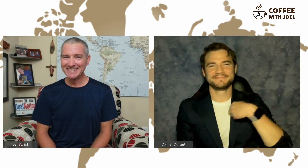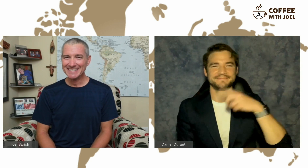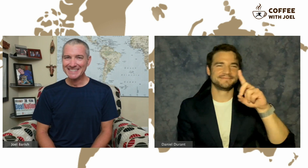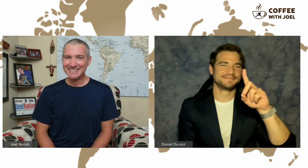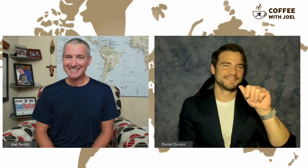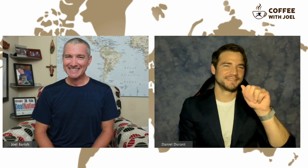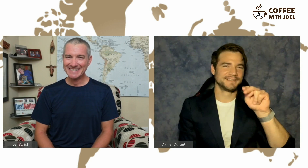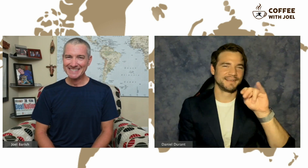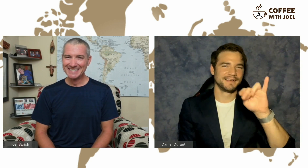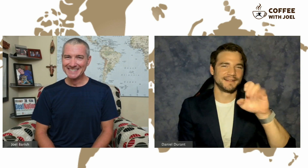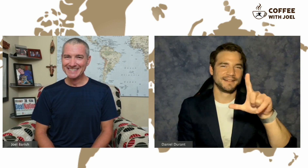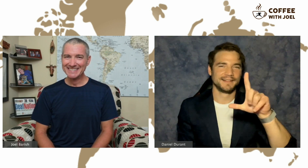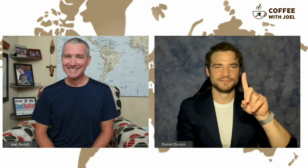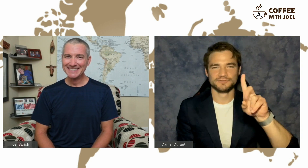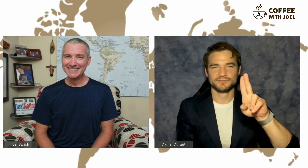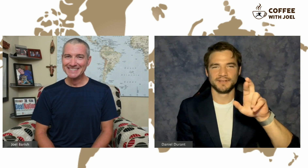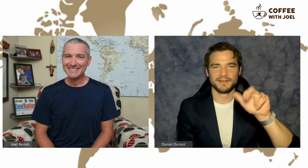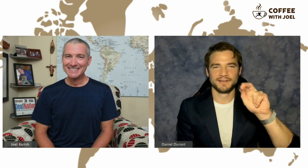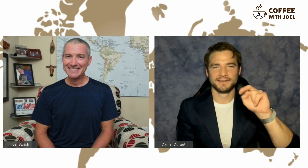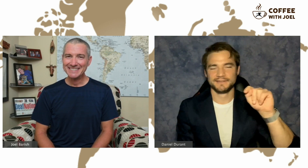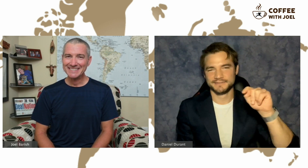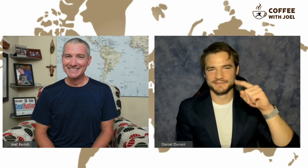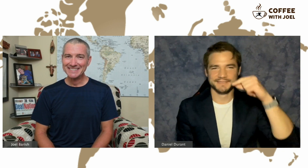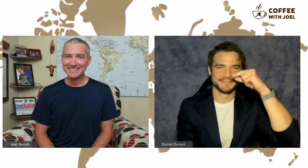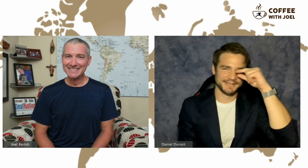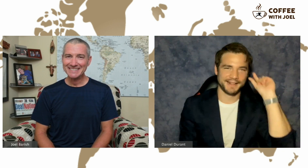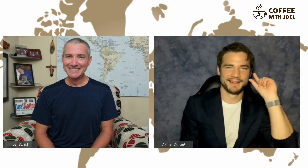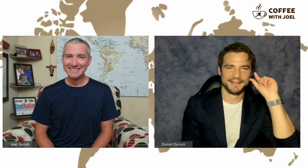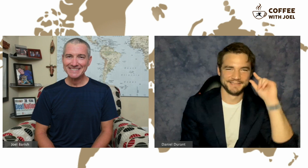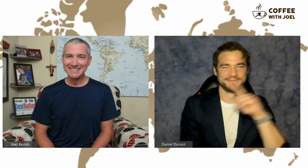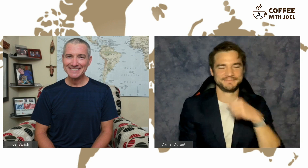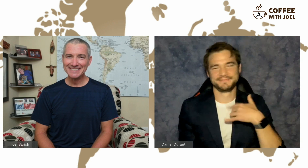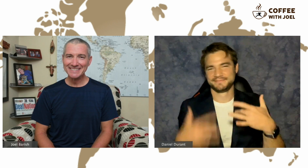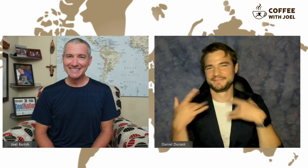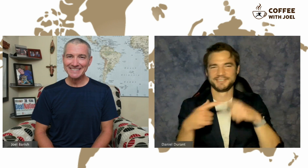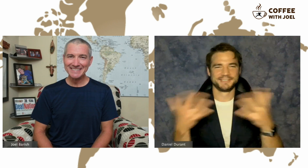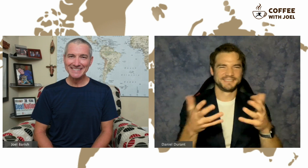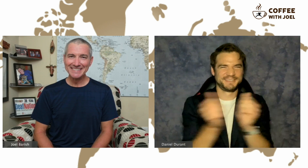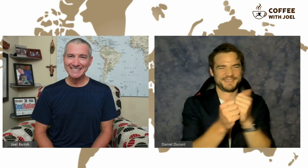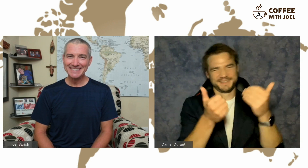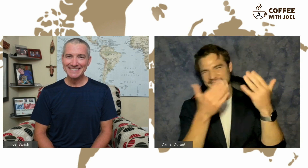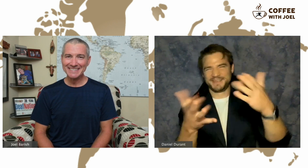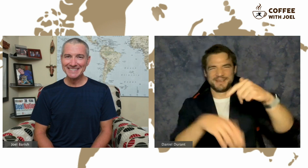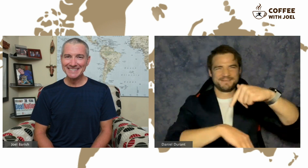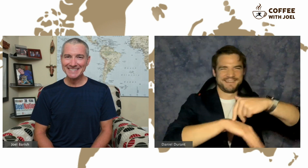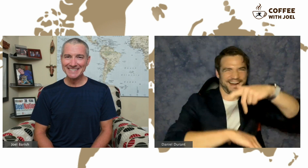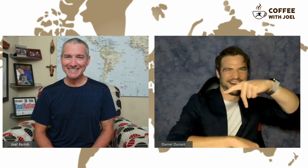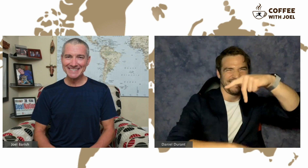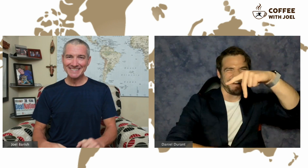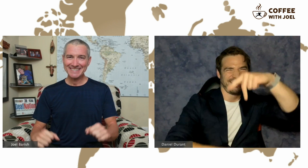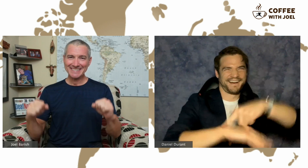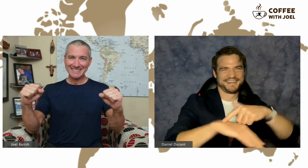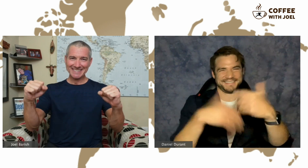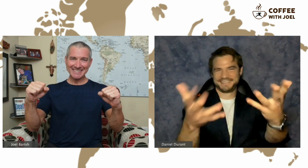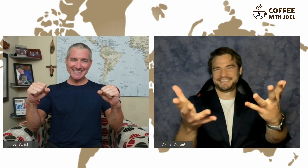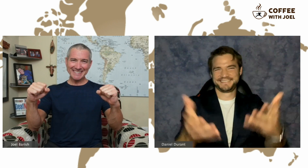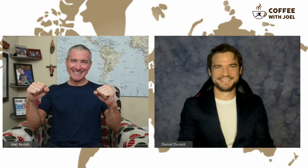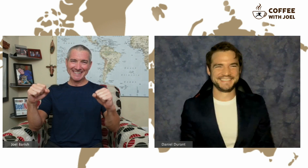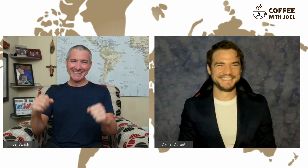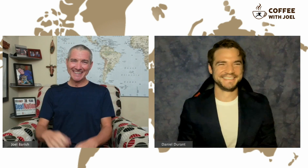I’m Daniel Durant, and this is my sign name. I’m excited to be here with you, Joel!